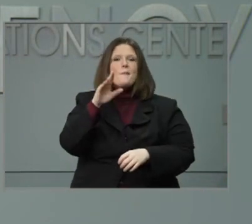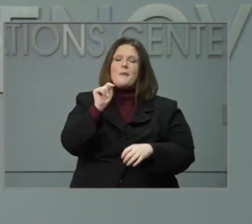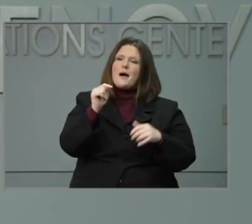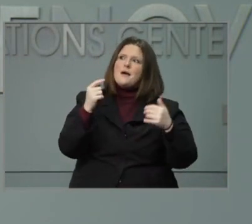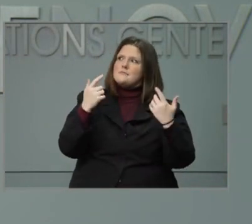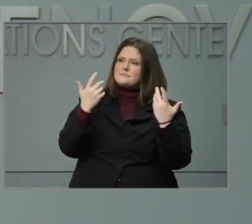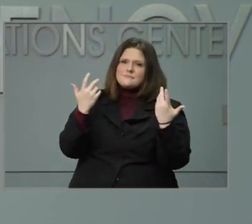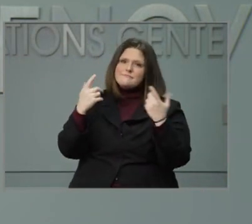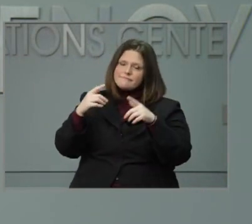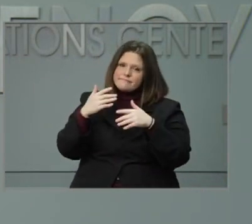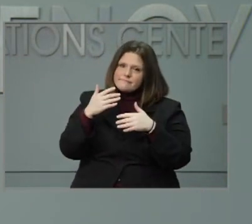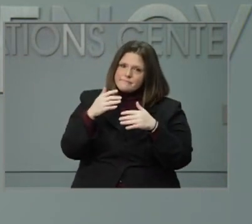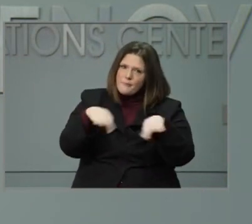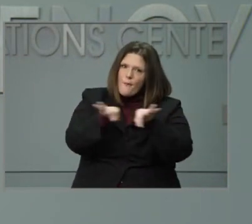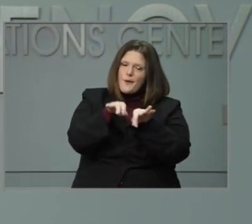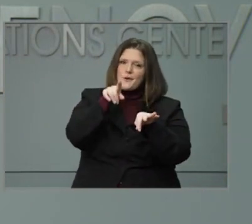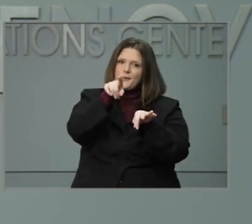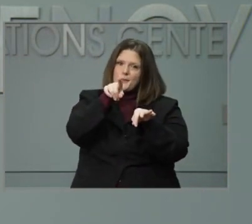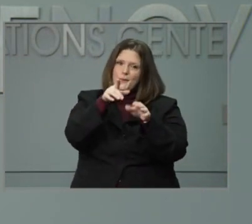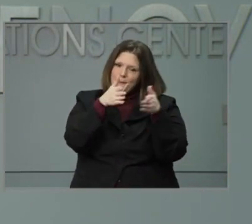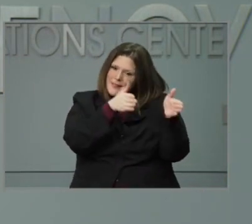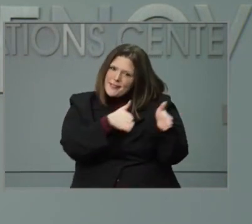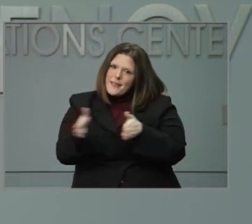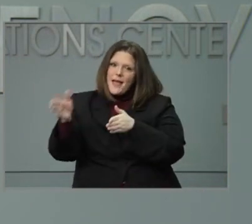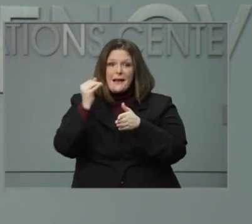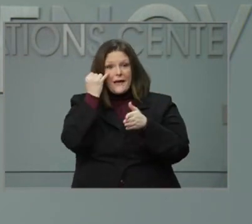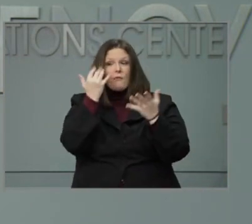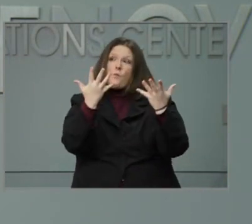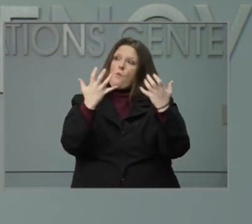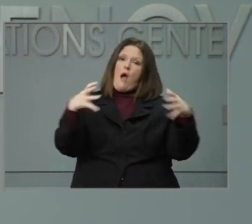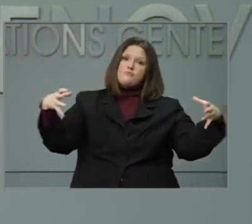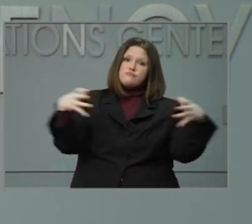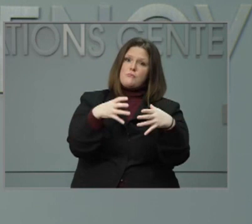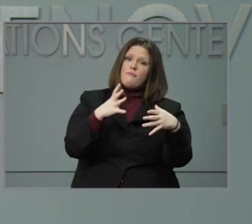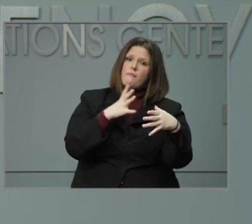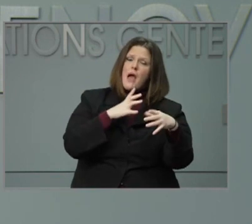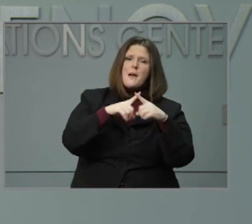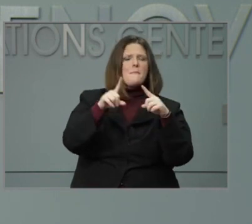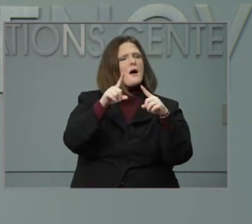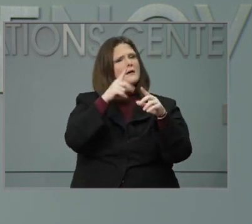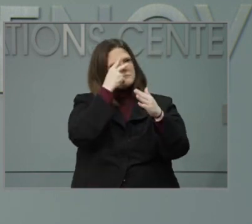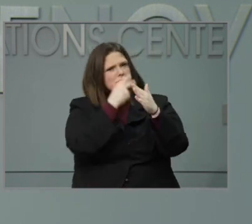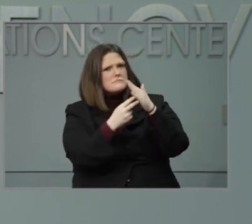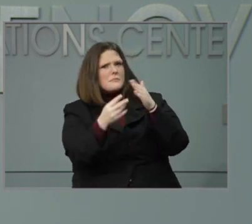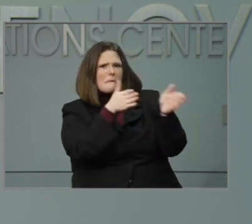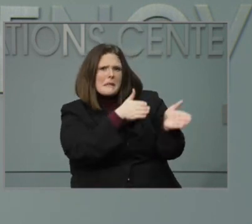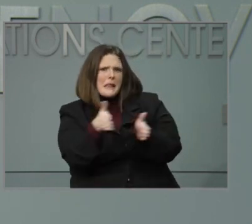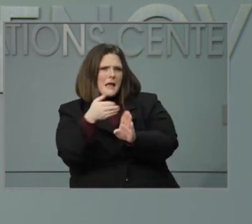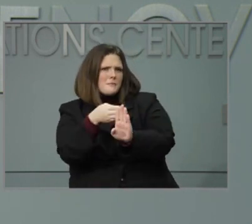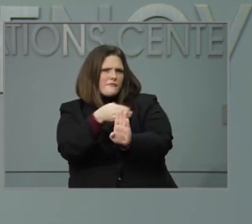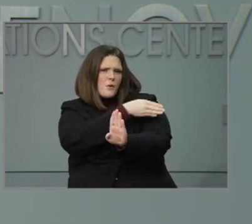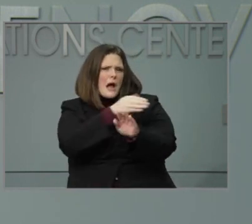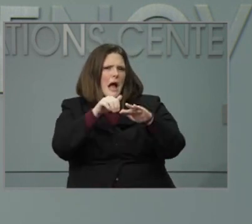FAMILY. SO IF YOU ARE GOING TO TRAVEL OR GET TOGETHER, PLAN AHEAD TO REDUCE THE RISK TO YOUR FAMILY